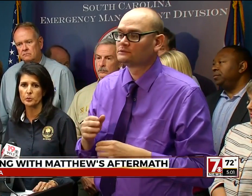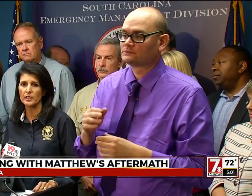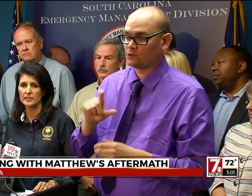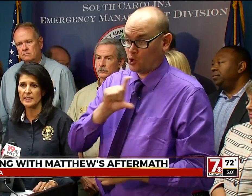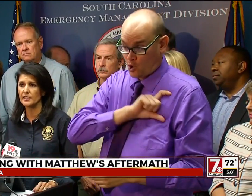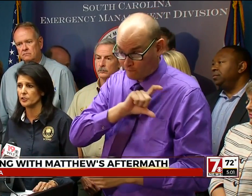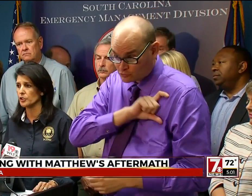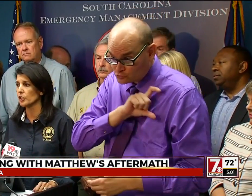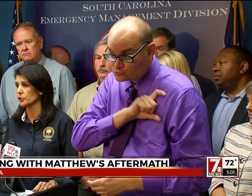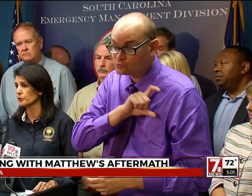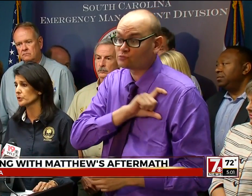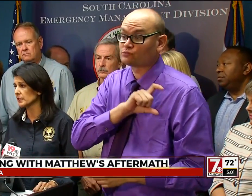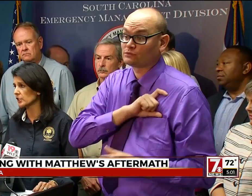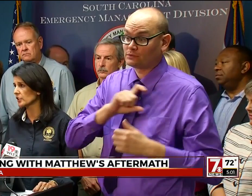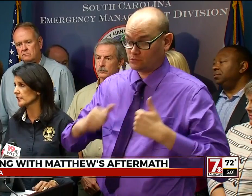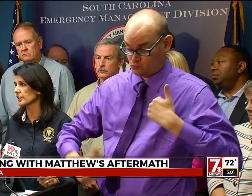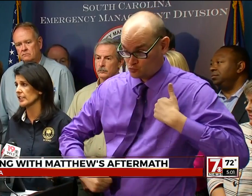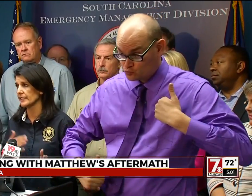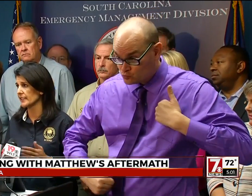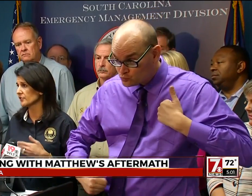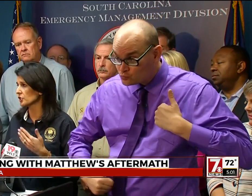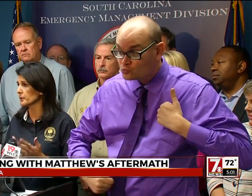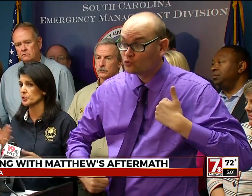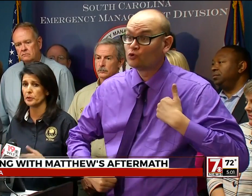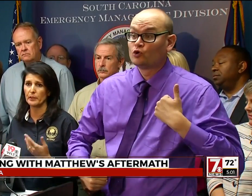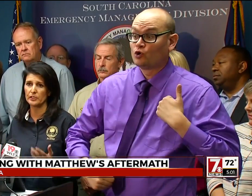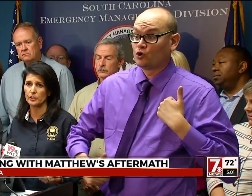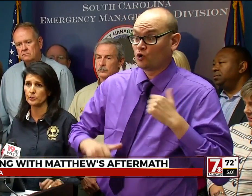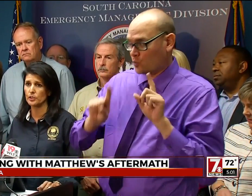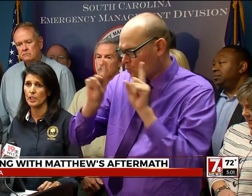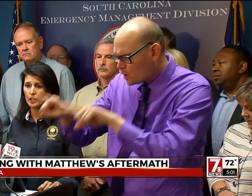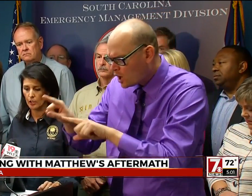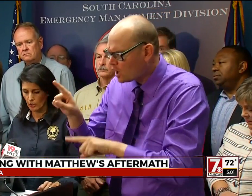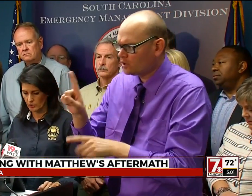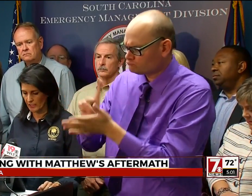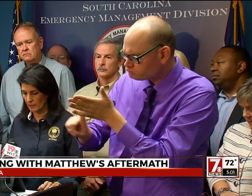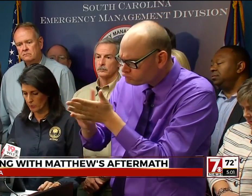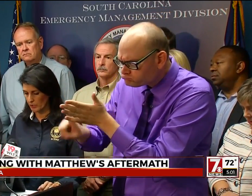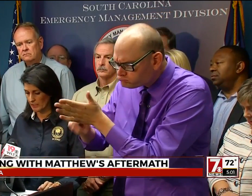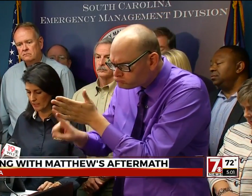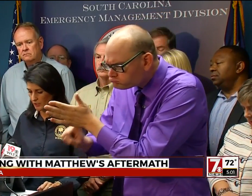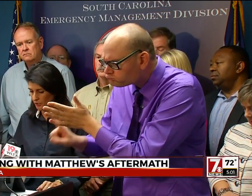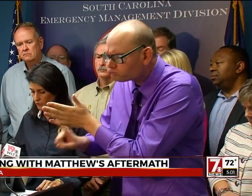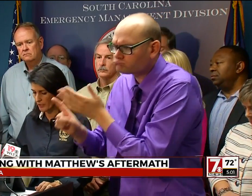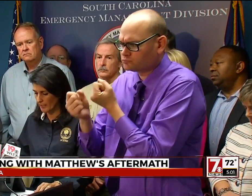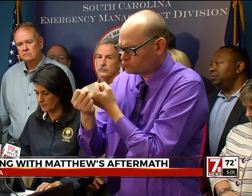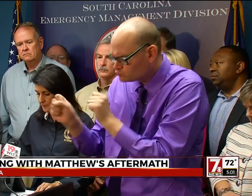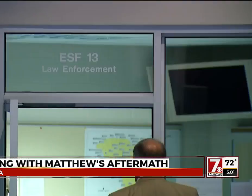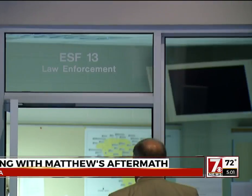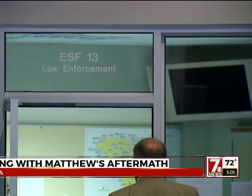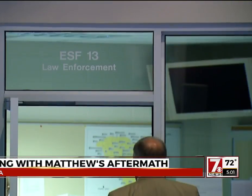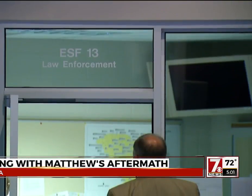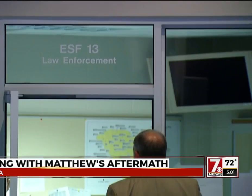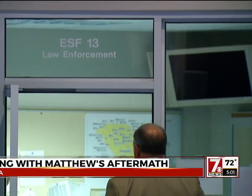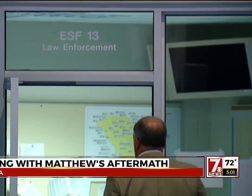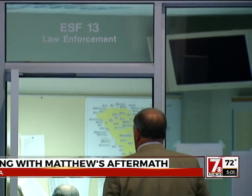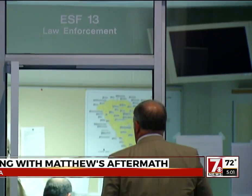WAITING FOR HELP AND EVACUATION. SO WE'VE HAD FANTASTIC CREWS FROM DNR AS WELL AS THE NATIONAL